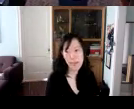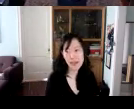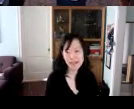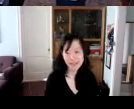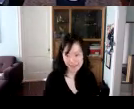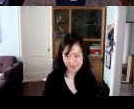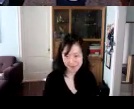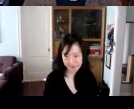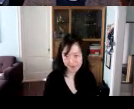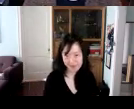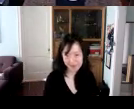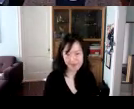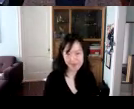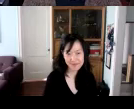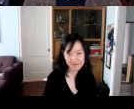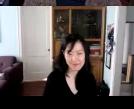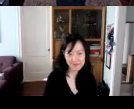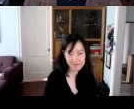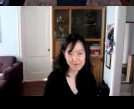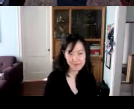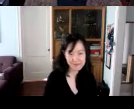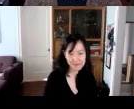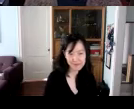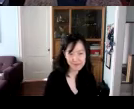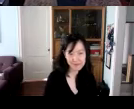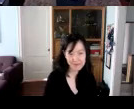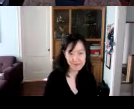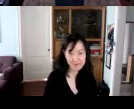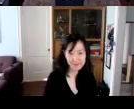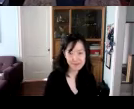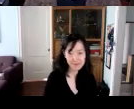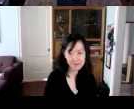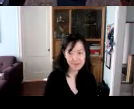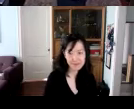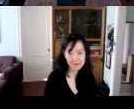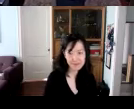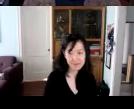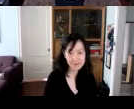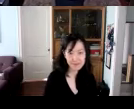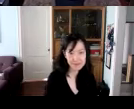document to the interface. You can use applications like Adobe, Docusign, Preview,